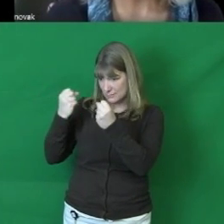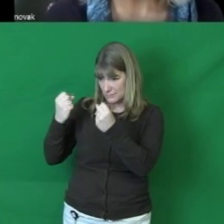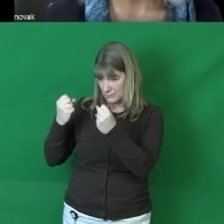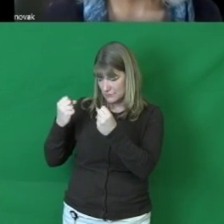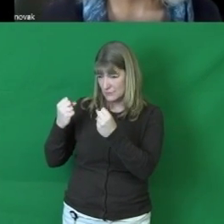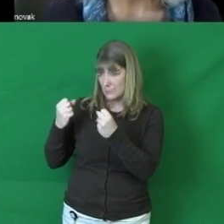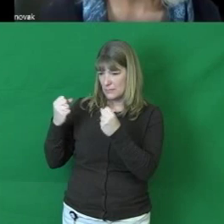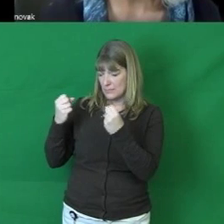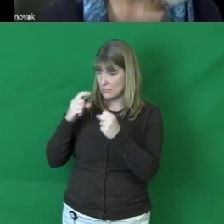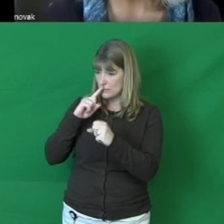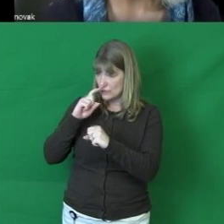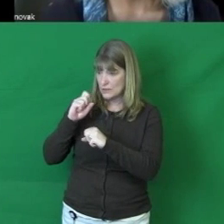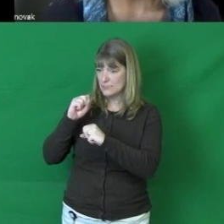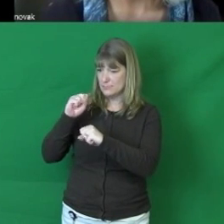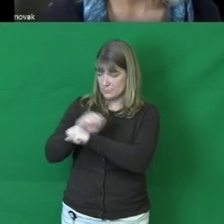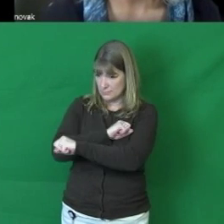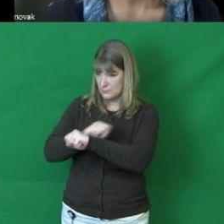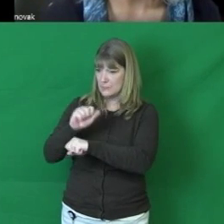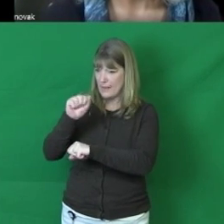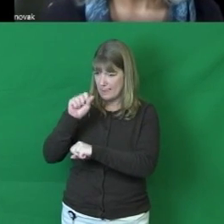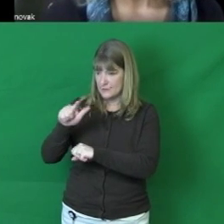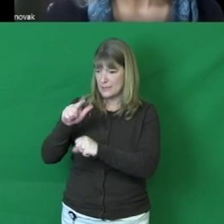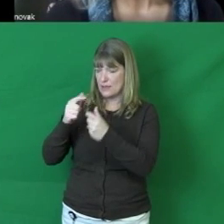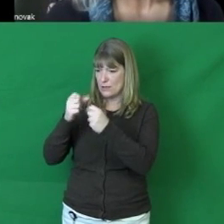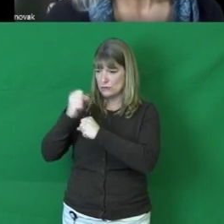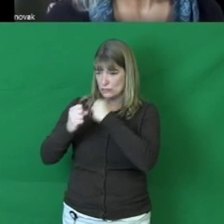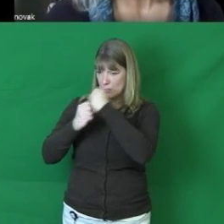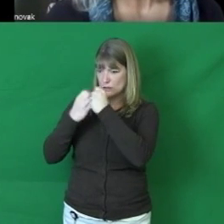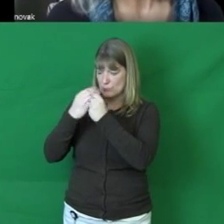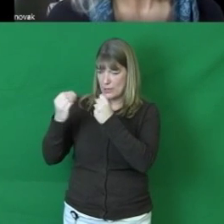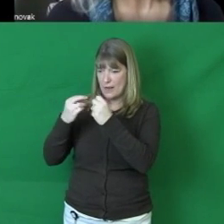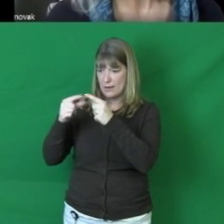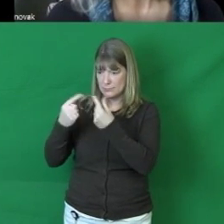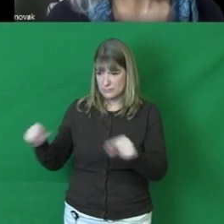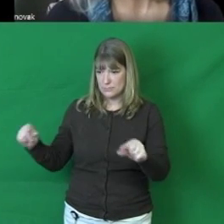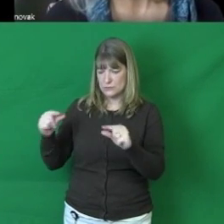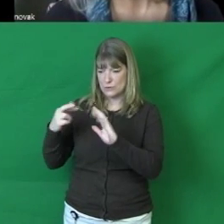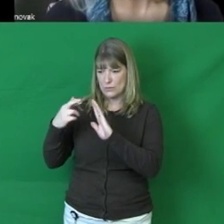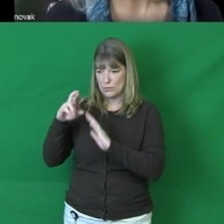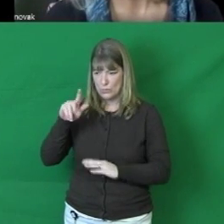by reflecting ASL structures and rules?" Here you can have middle school or high school